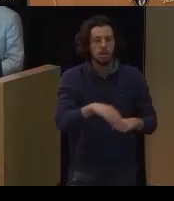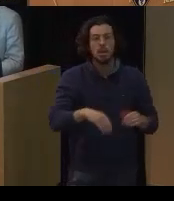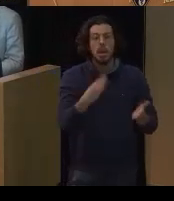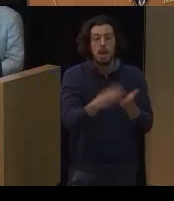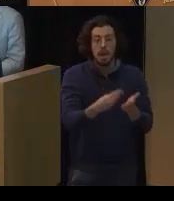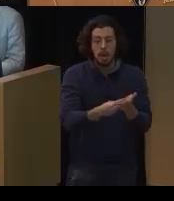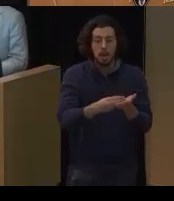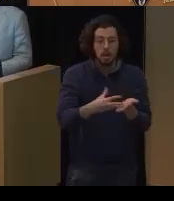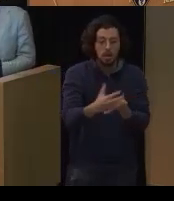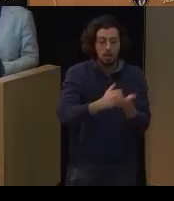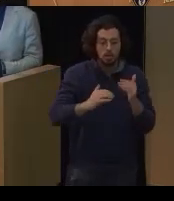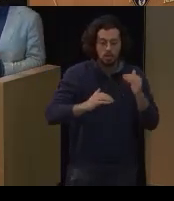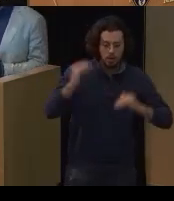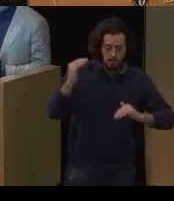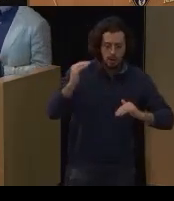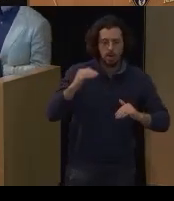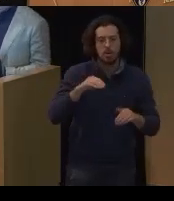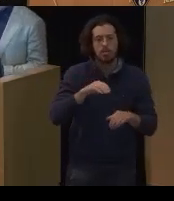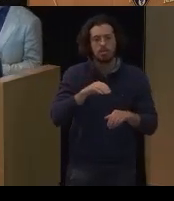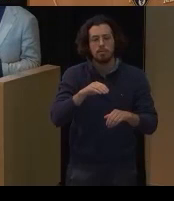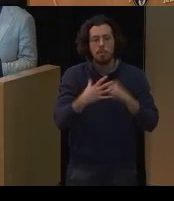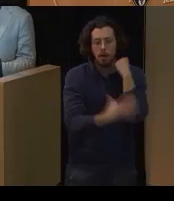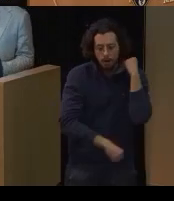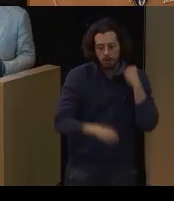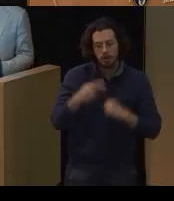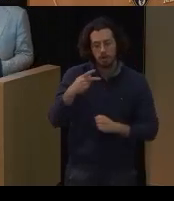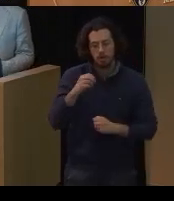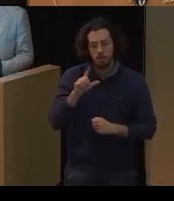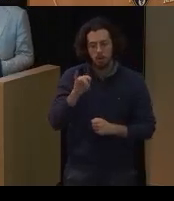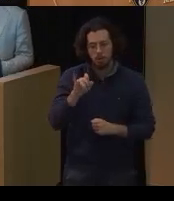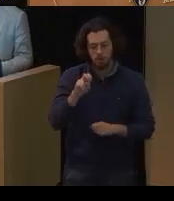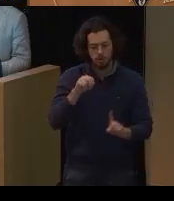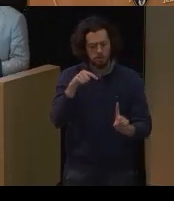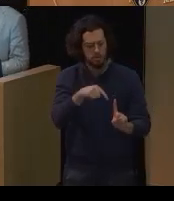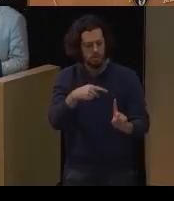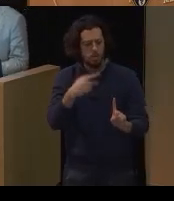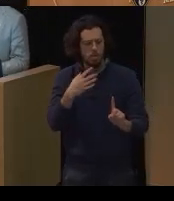poverty and pollution this pollution finding is really intriguing to me so we've been following